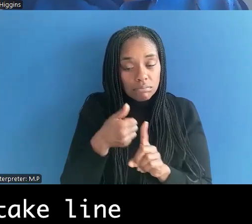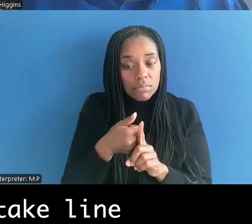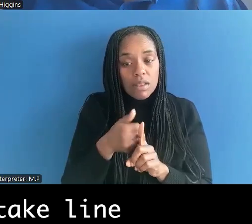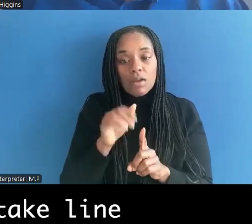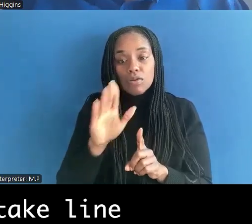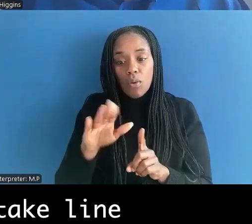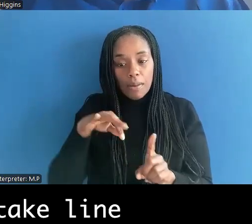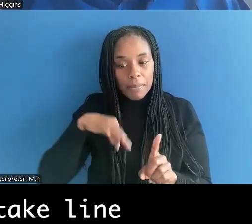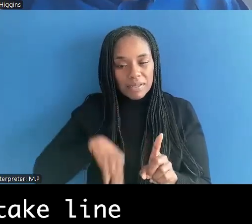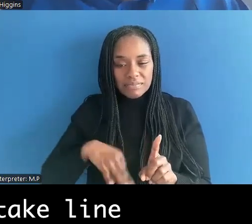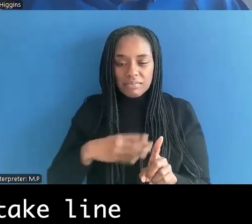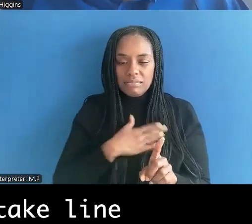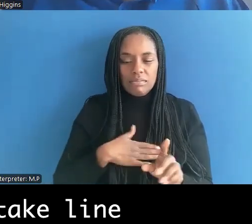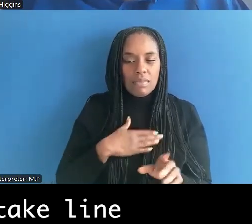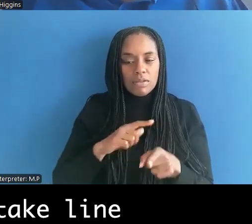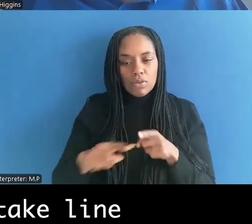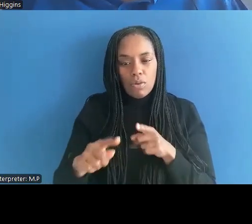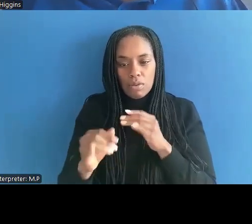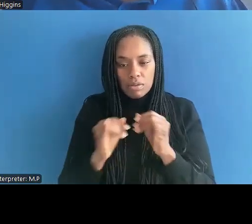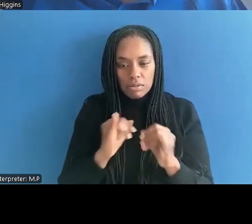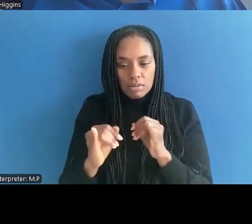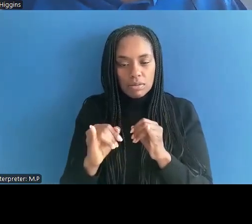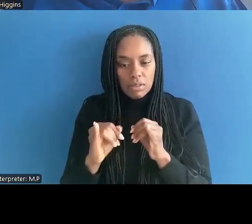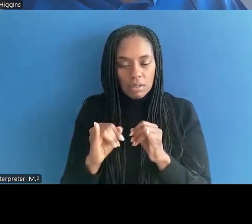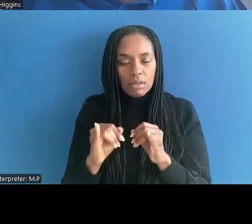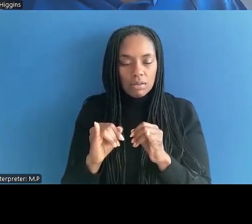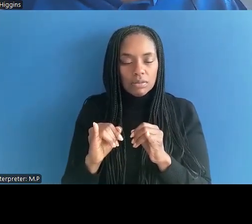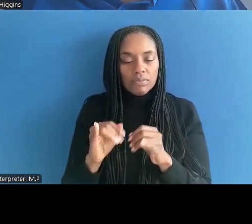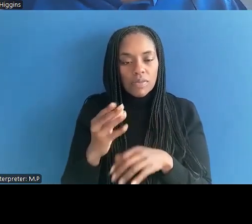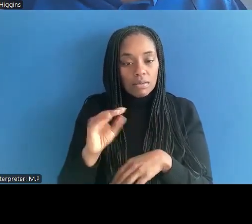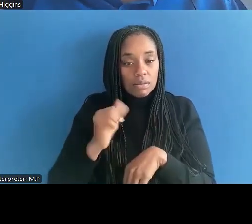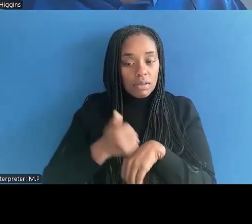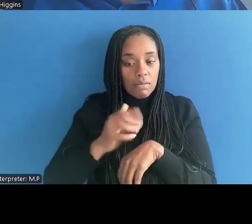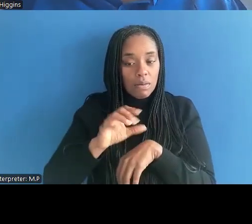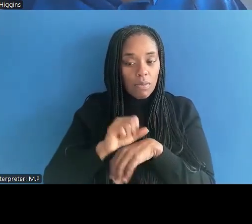we'd encourage you to call our intake line and set up an intake appointment with an attorney or advocate,